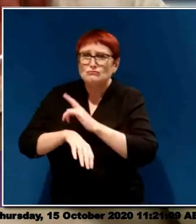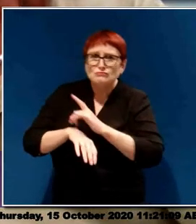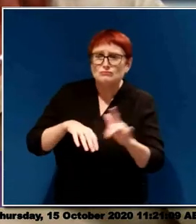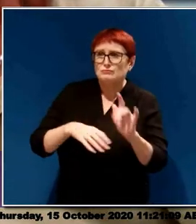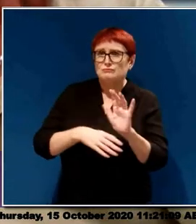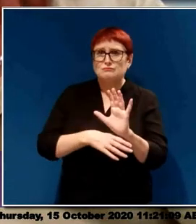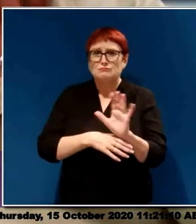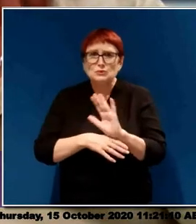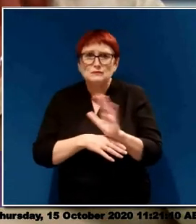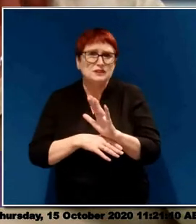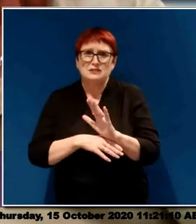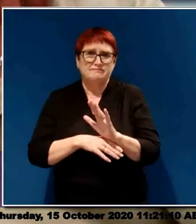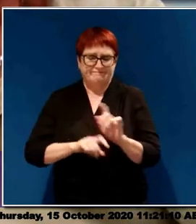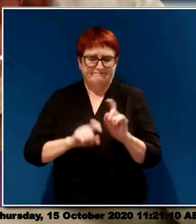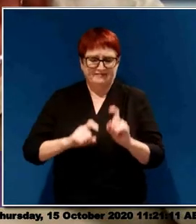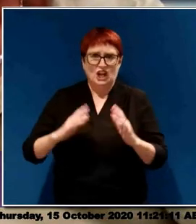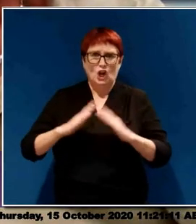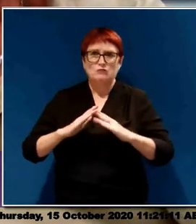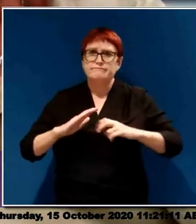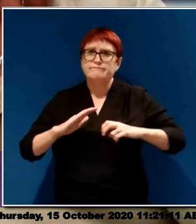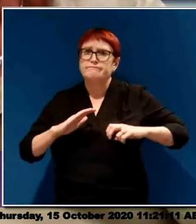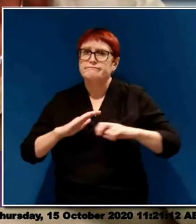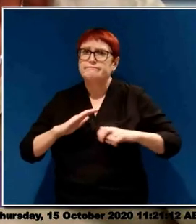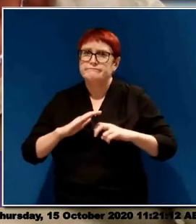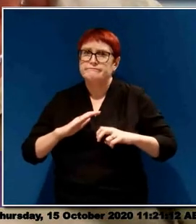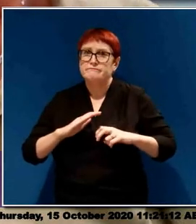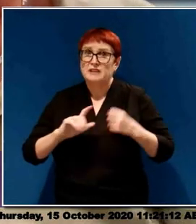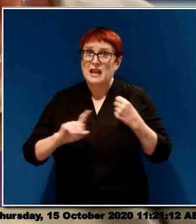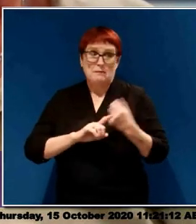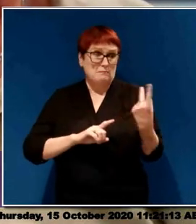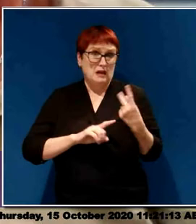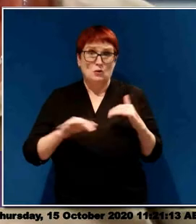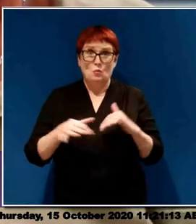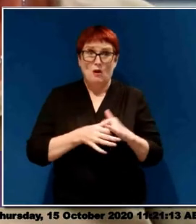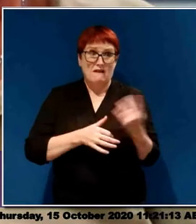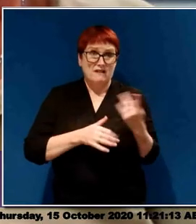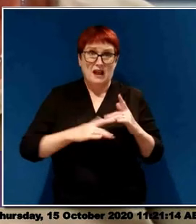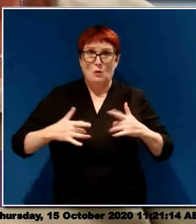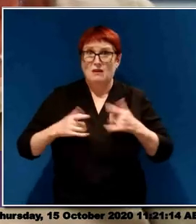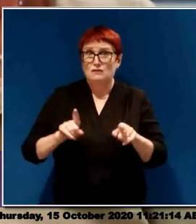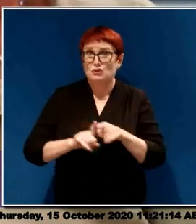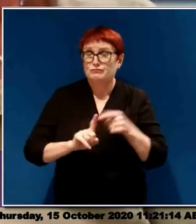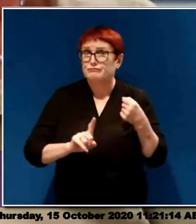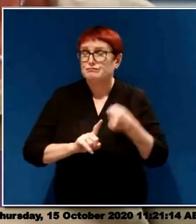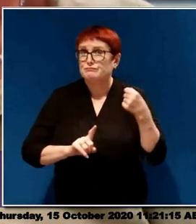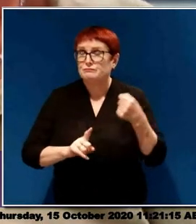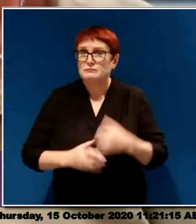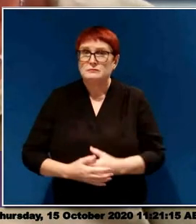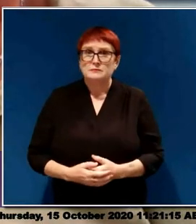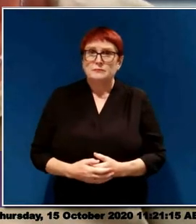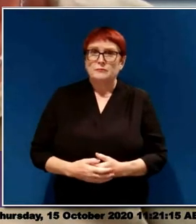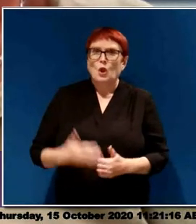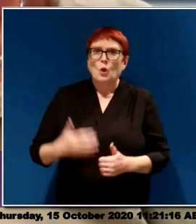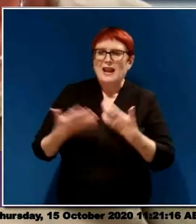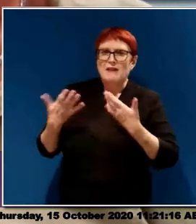So that affects our life as well, you know. Because we don't leave him there, because - Especially at night.